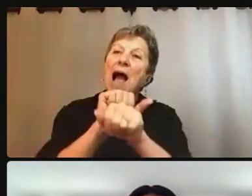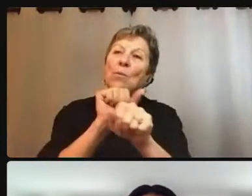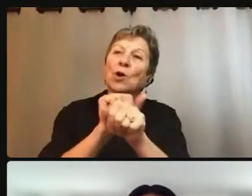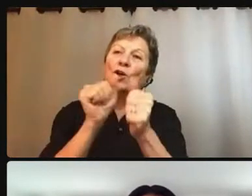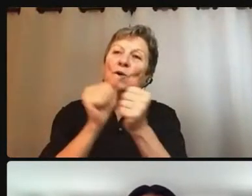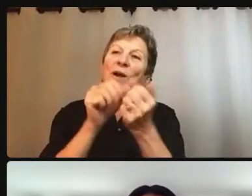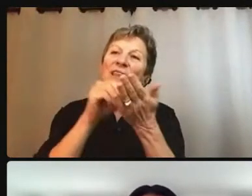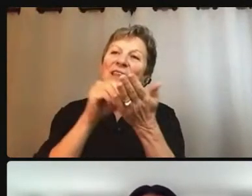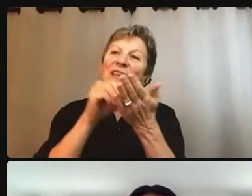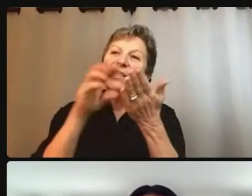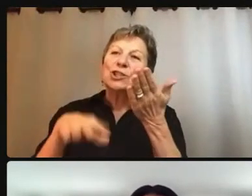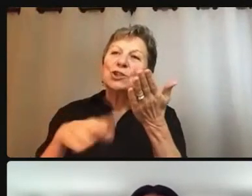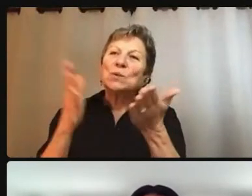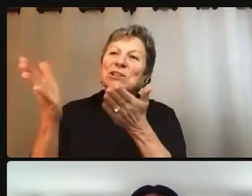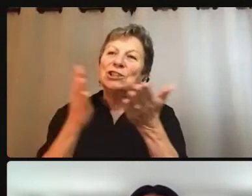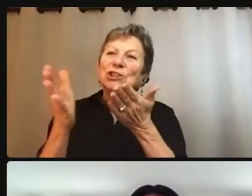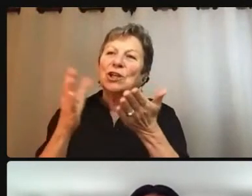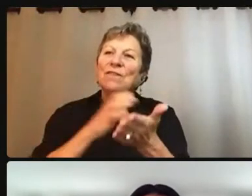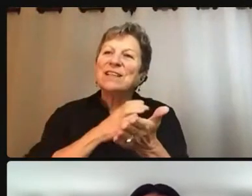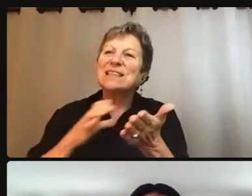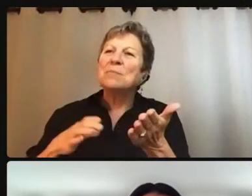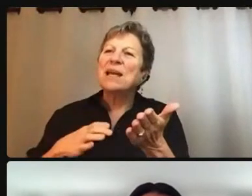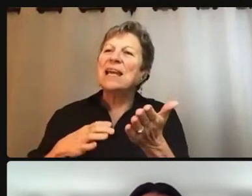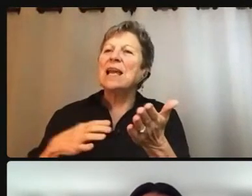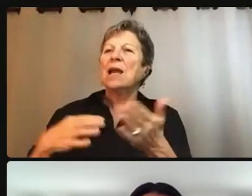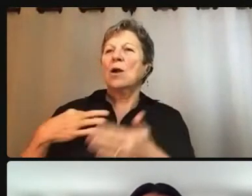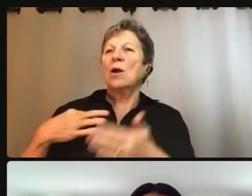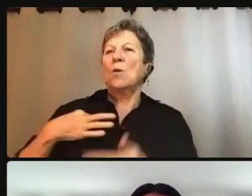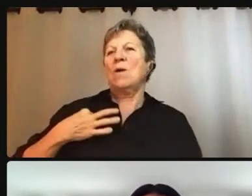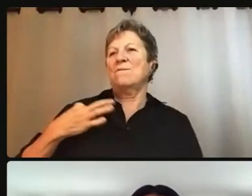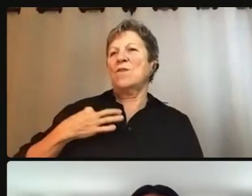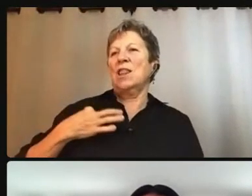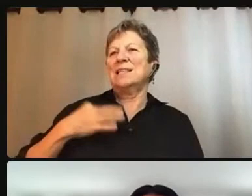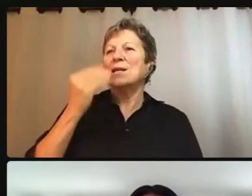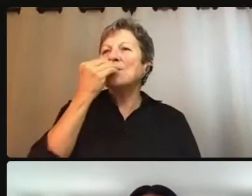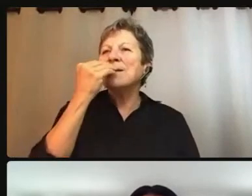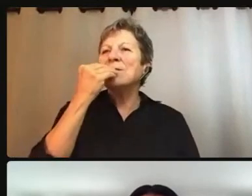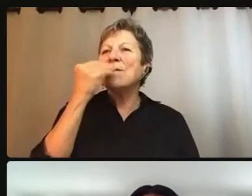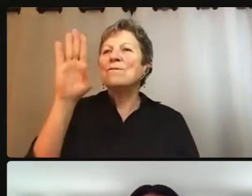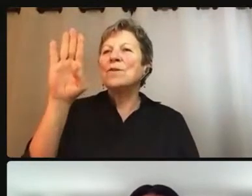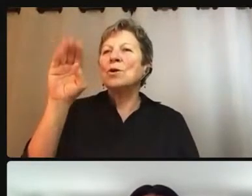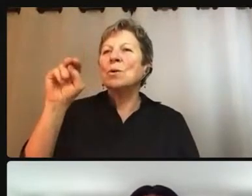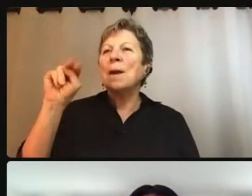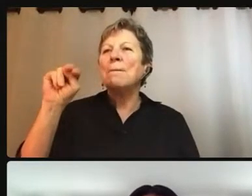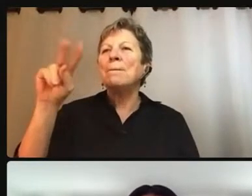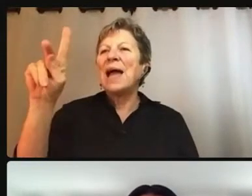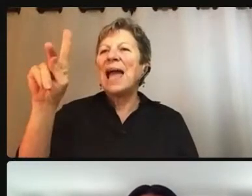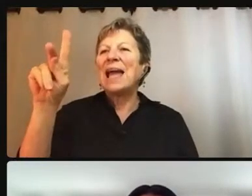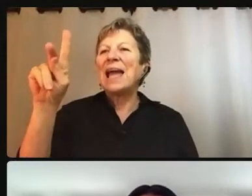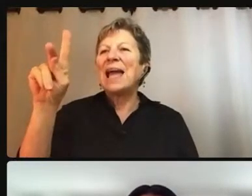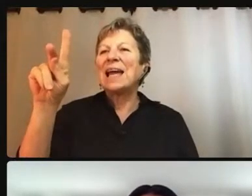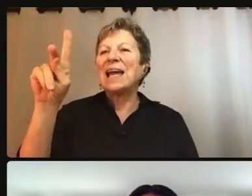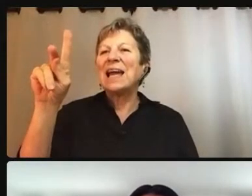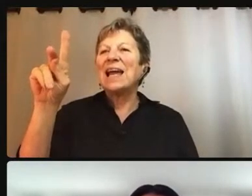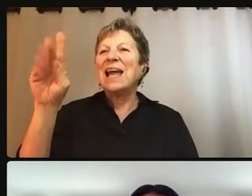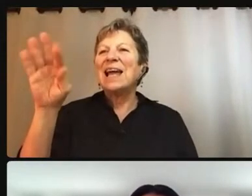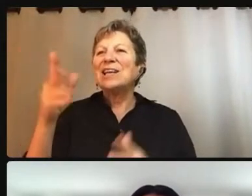I SERVED WITH A STUDENT